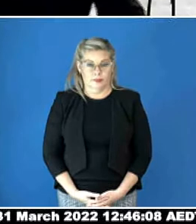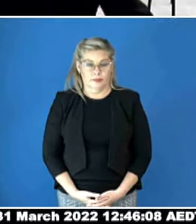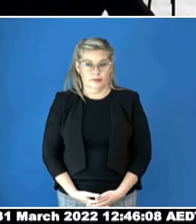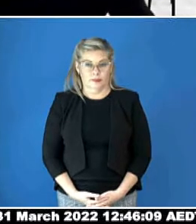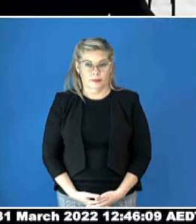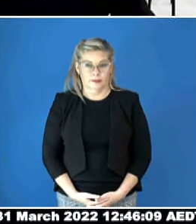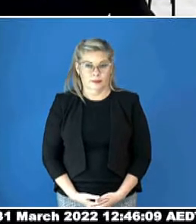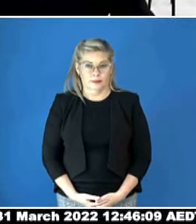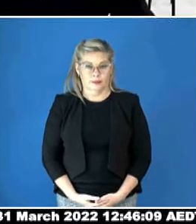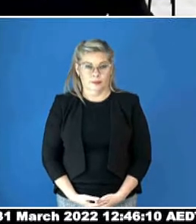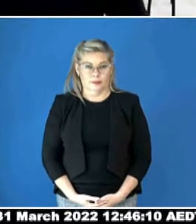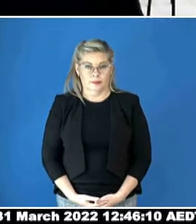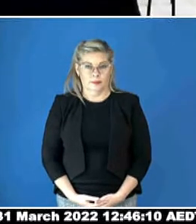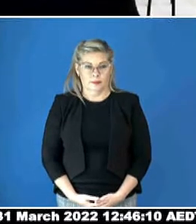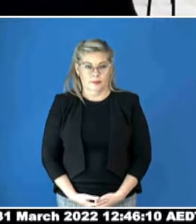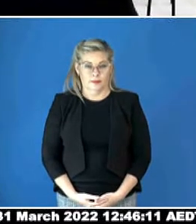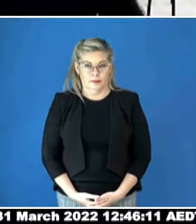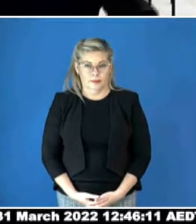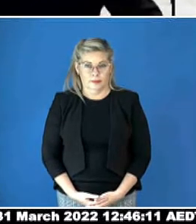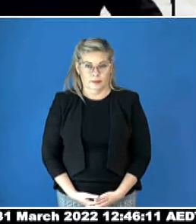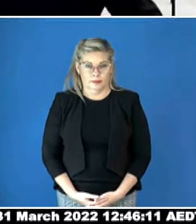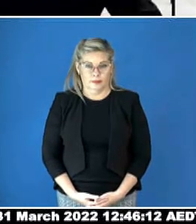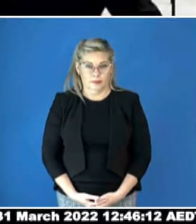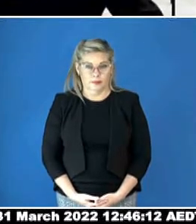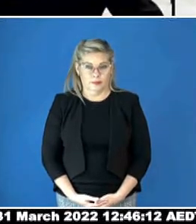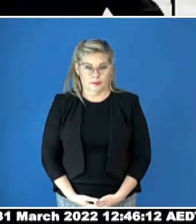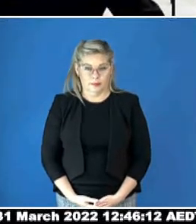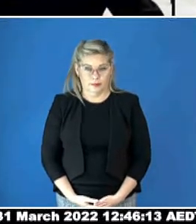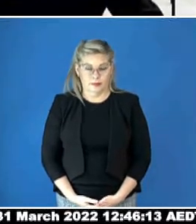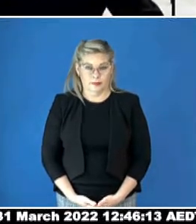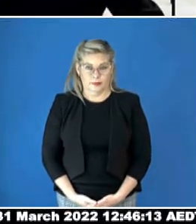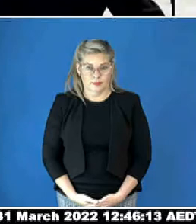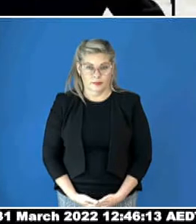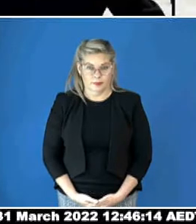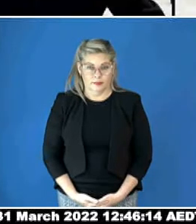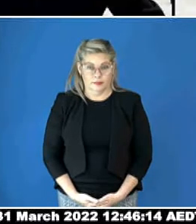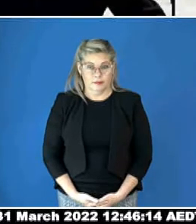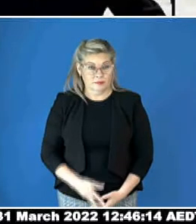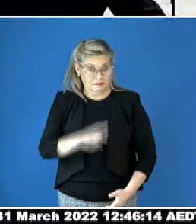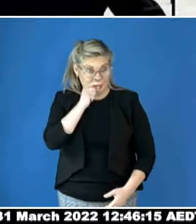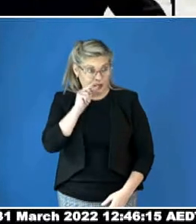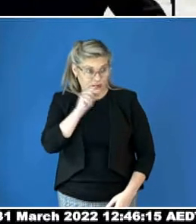Can you see that, Ms Cumming? No. Yes, I can now. MR ANDREATIDIS: And do you recognise what that document is?